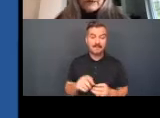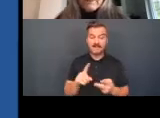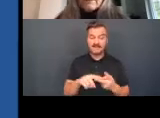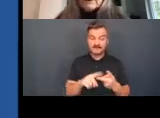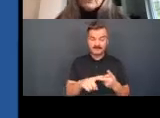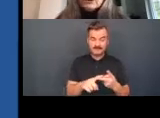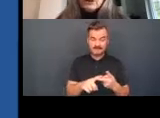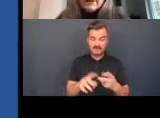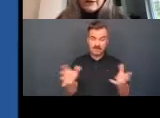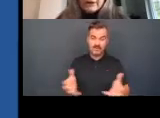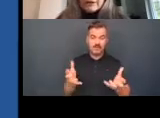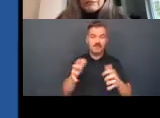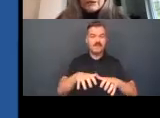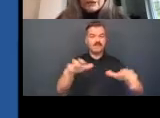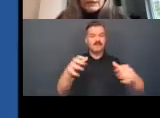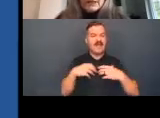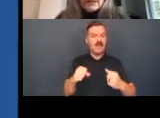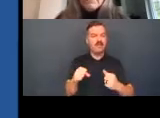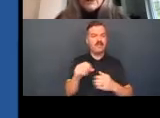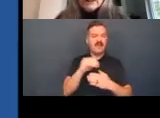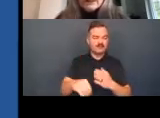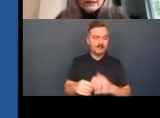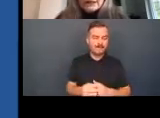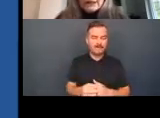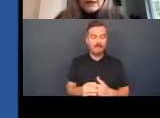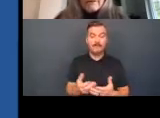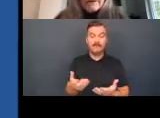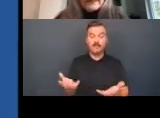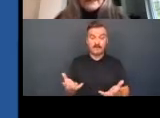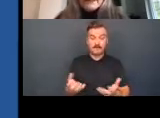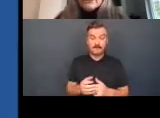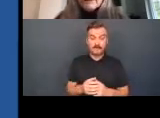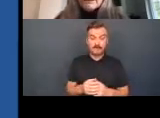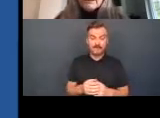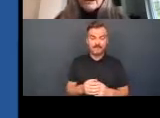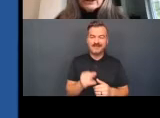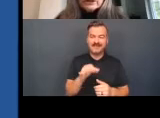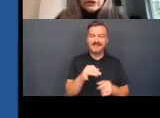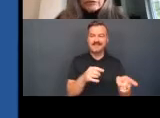population health outcomes is presence and stage medical condition.